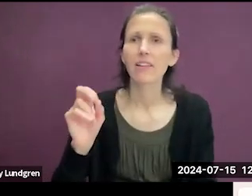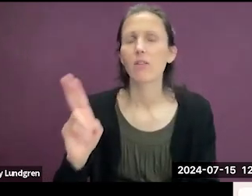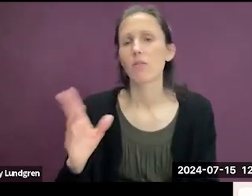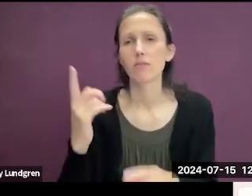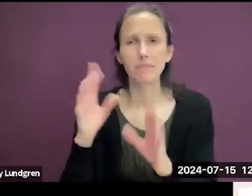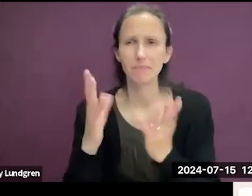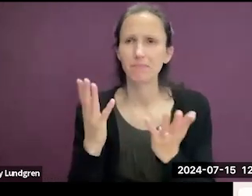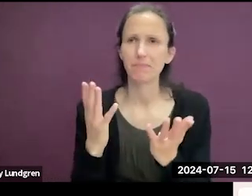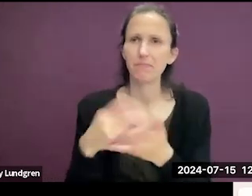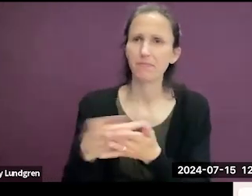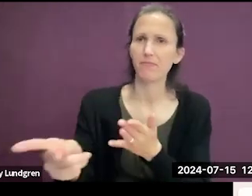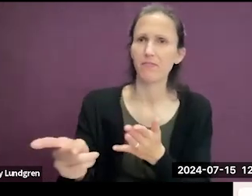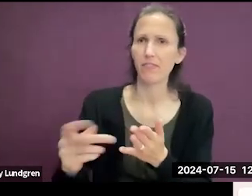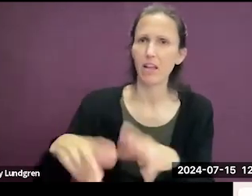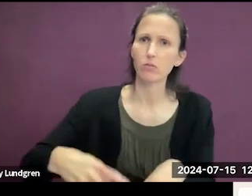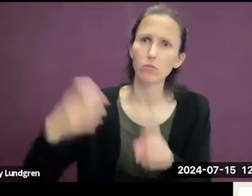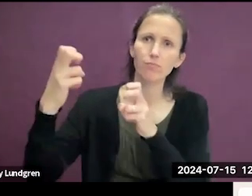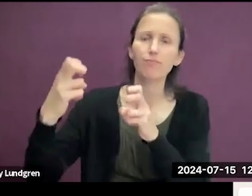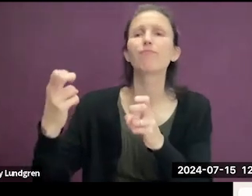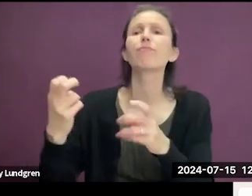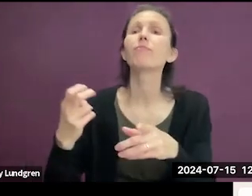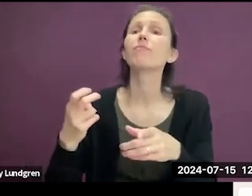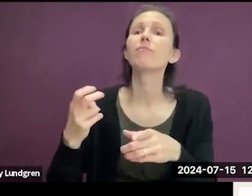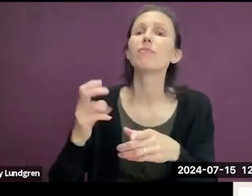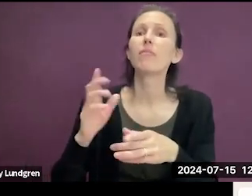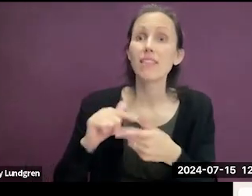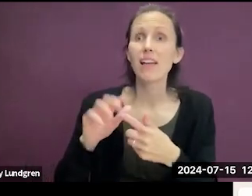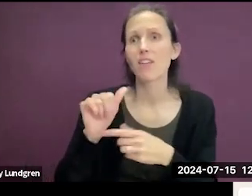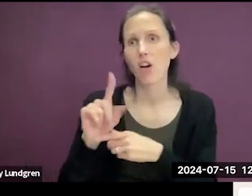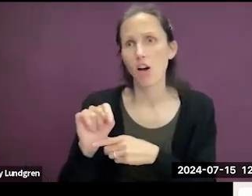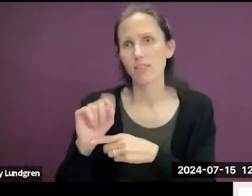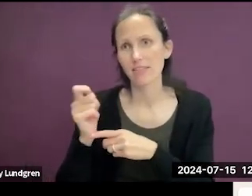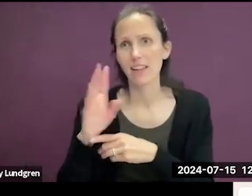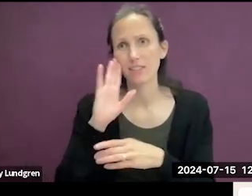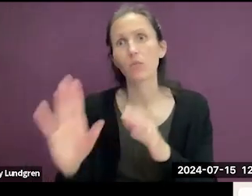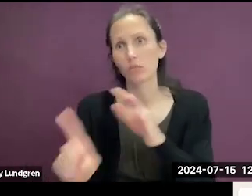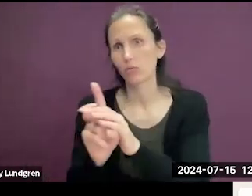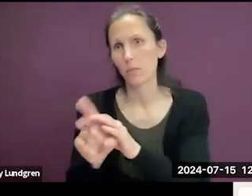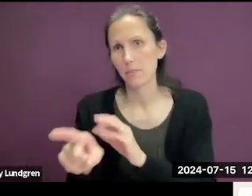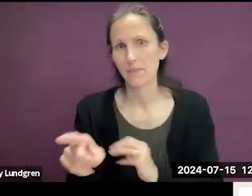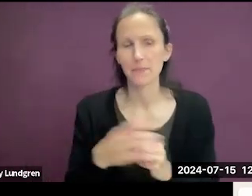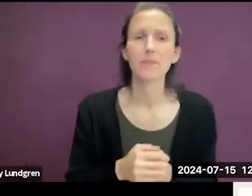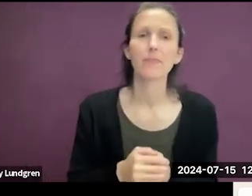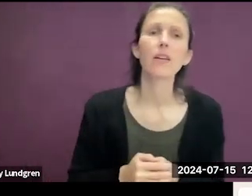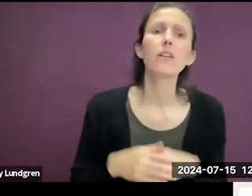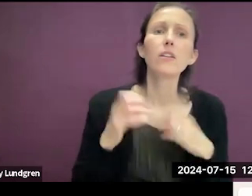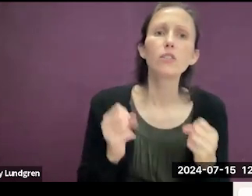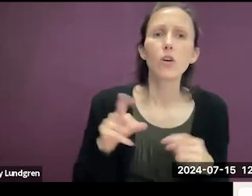So ask yourself these three questions: Why are you sharing this image? What is the purpose of including it?